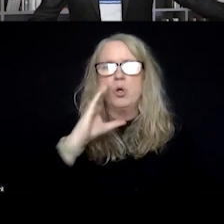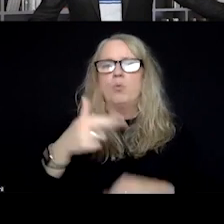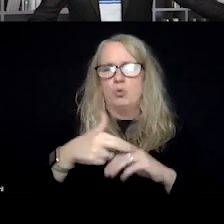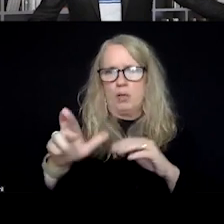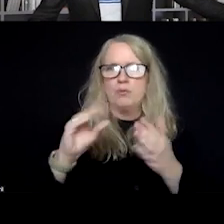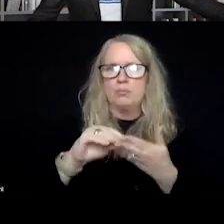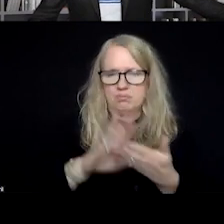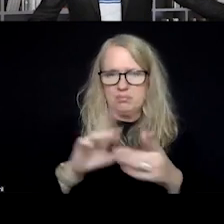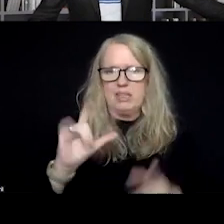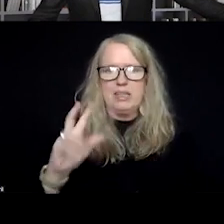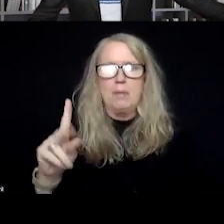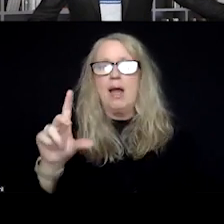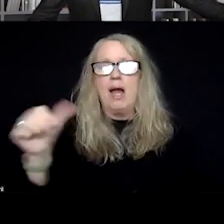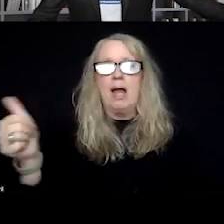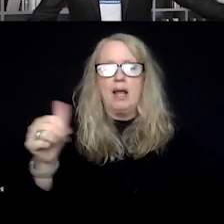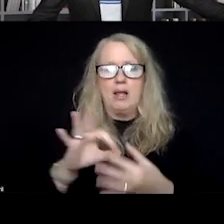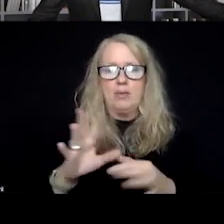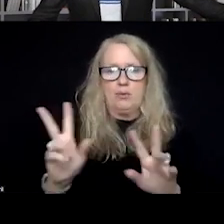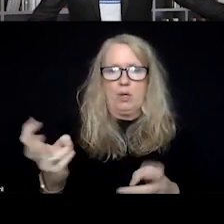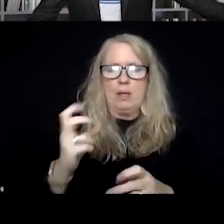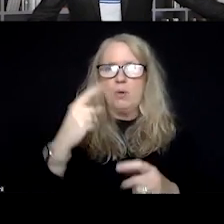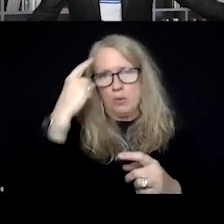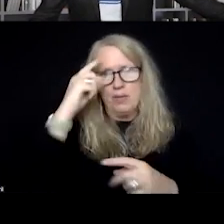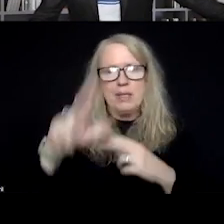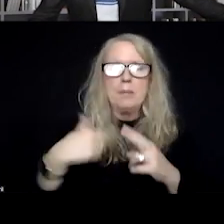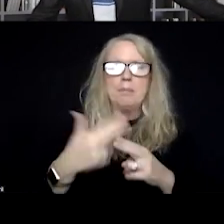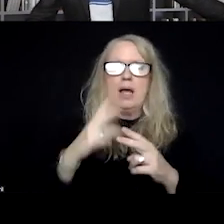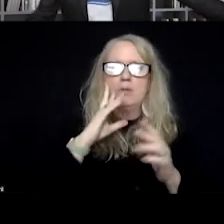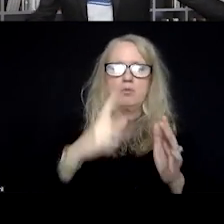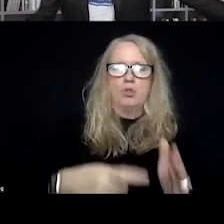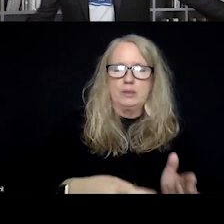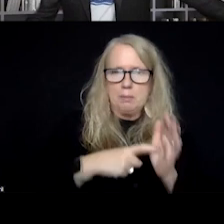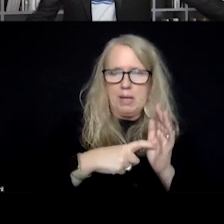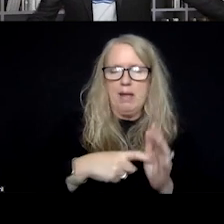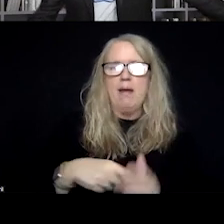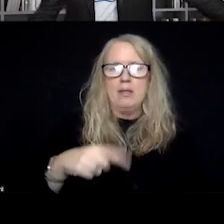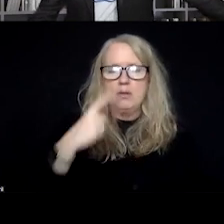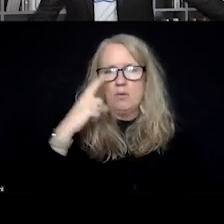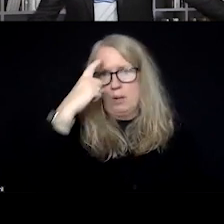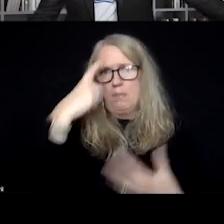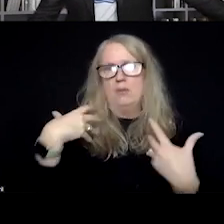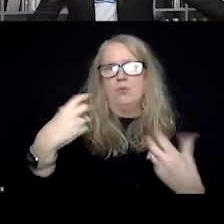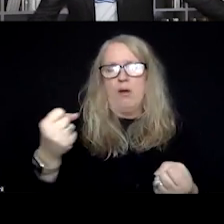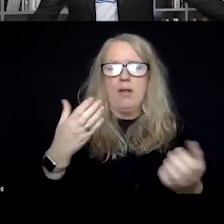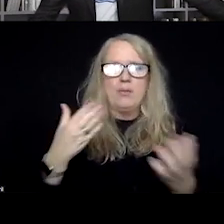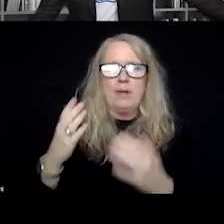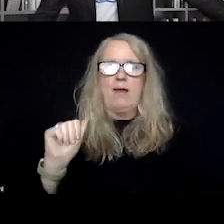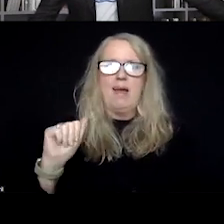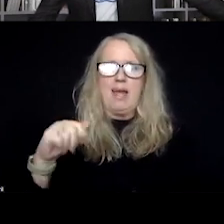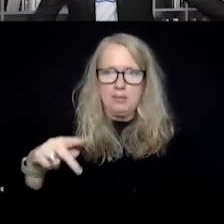WHEN WE THINK ABOUT THE DEMAND FOR MENTAL HEALTH SERVICES, THE AP